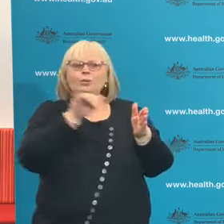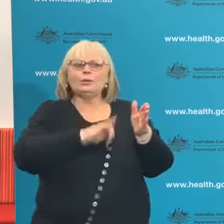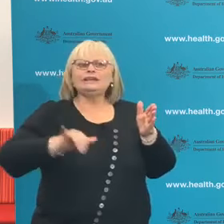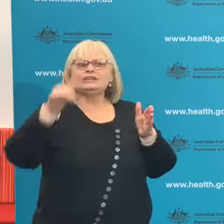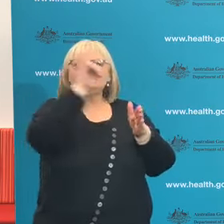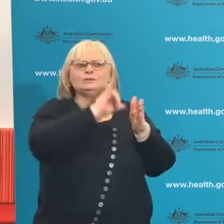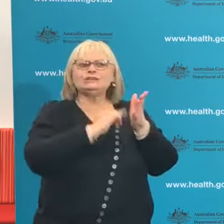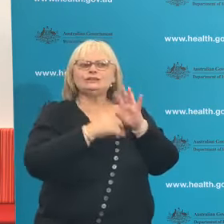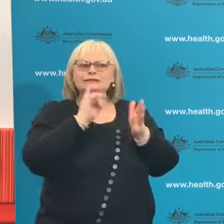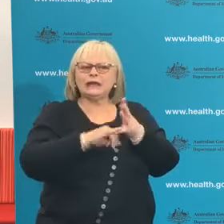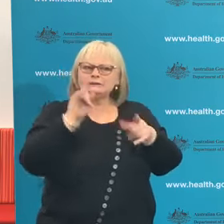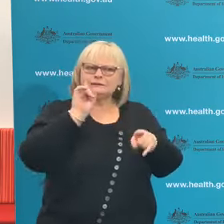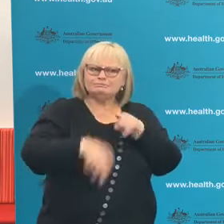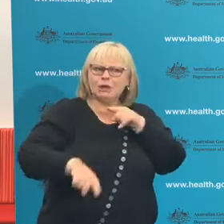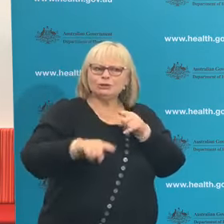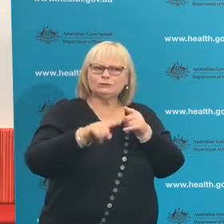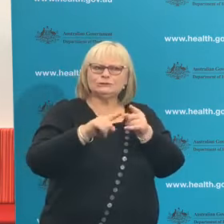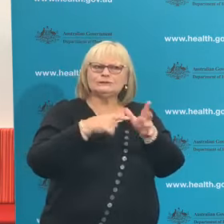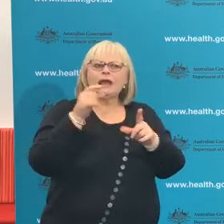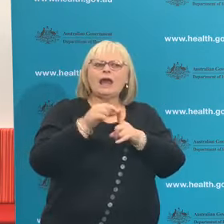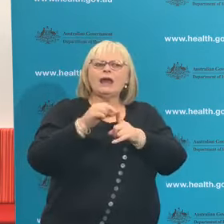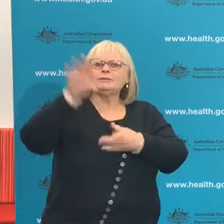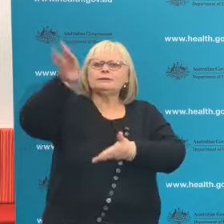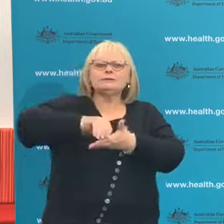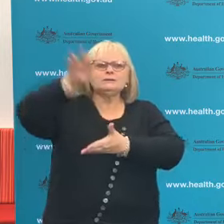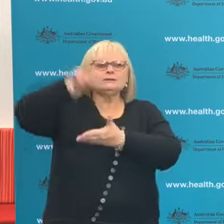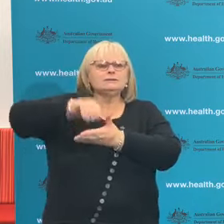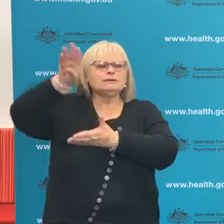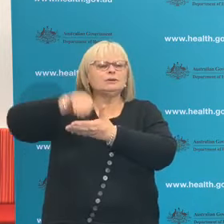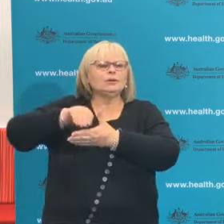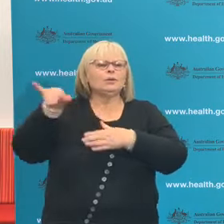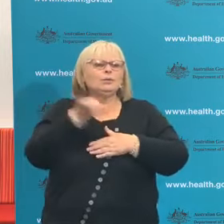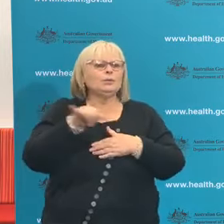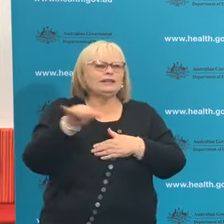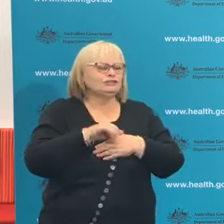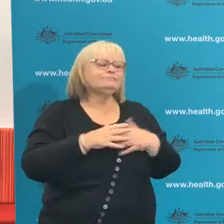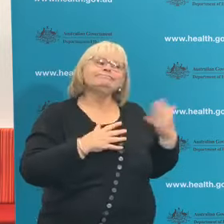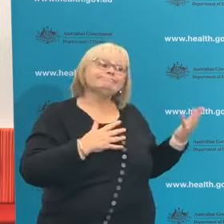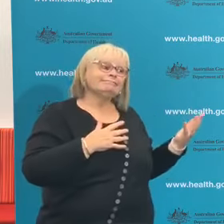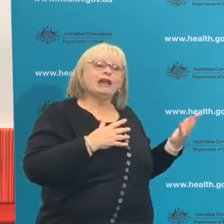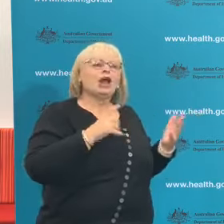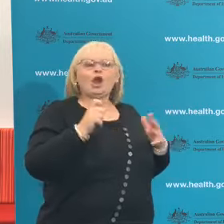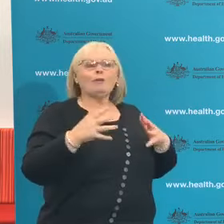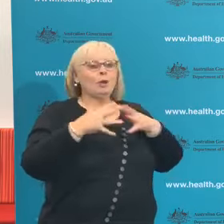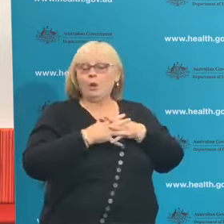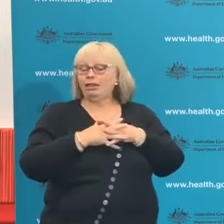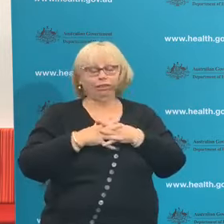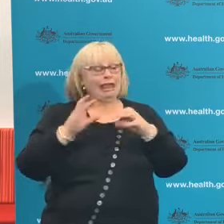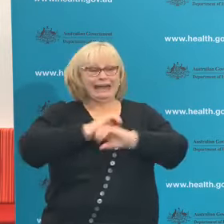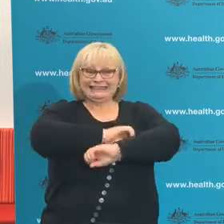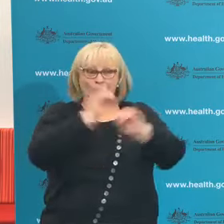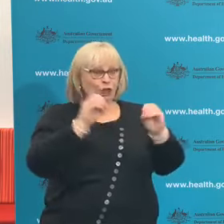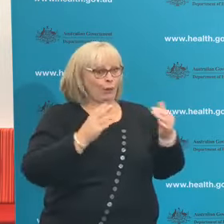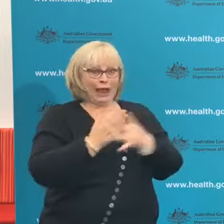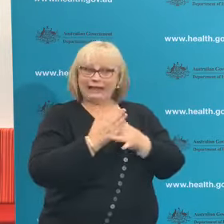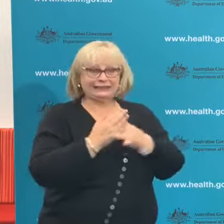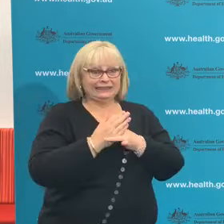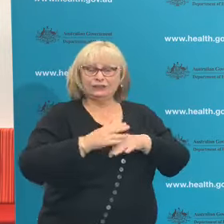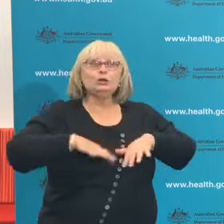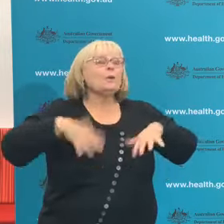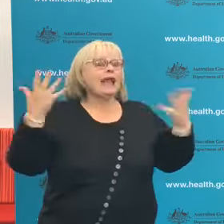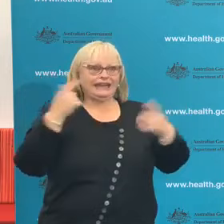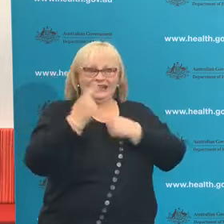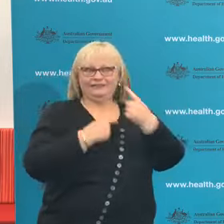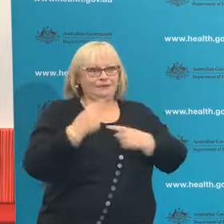No, we have, the Commonwealth has no access to any of the data. The data, we have